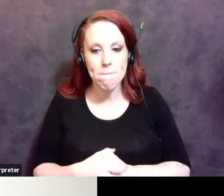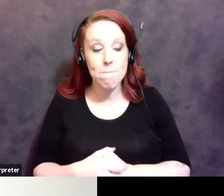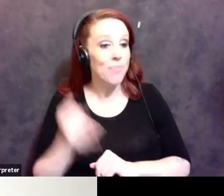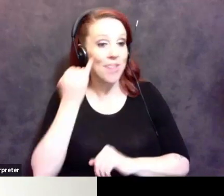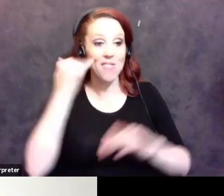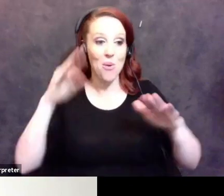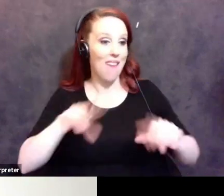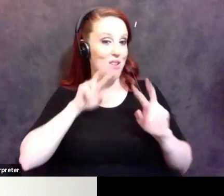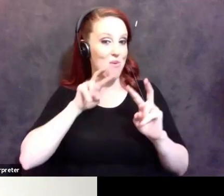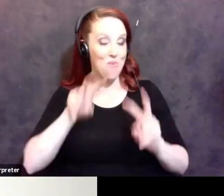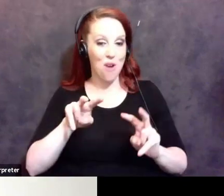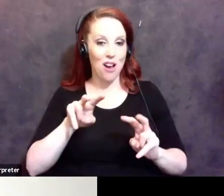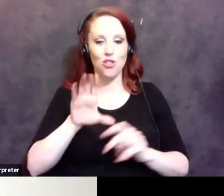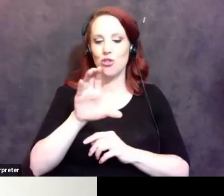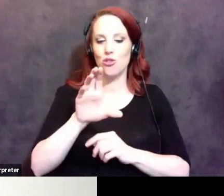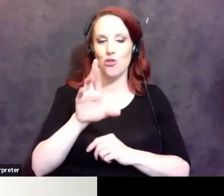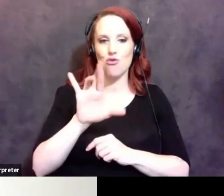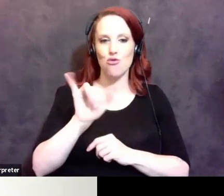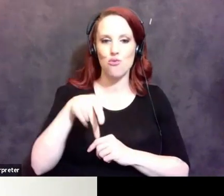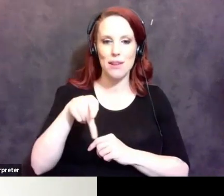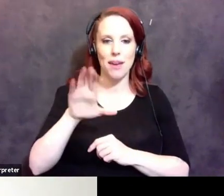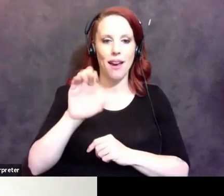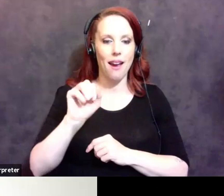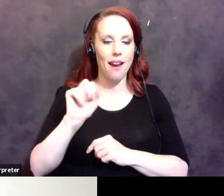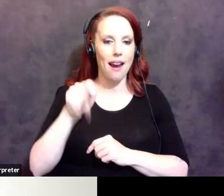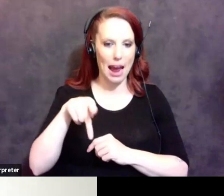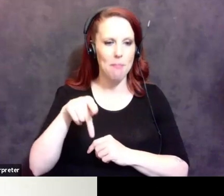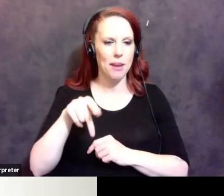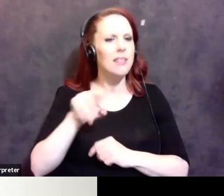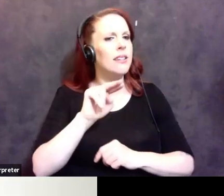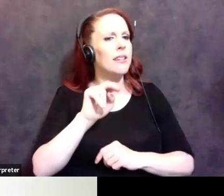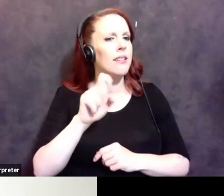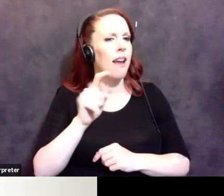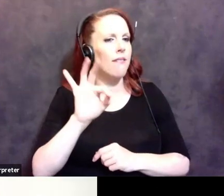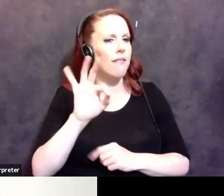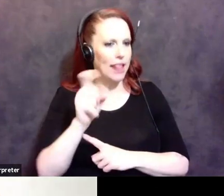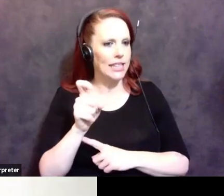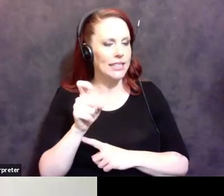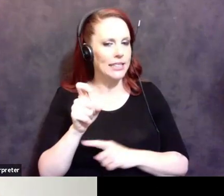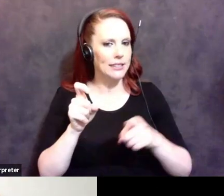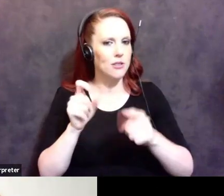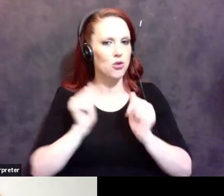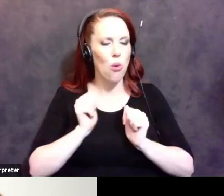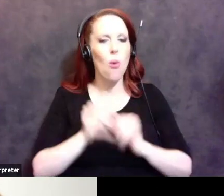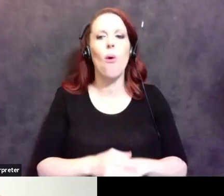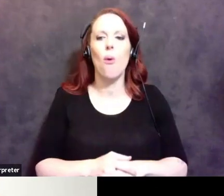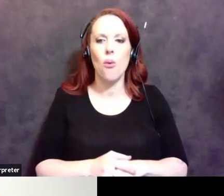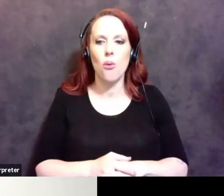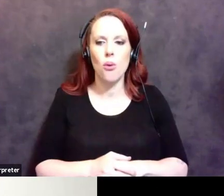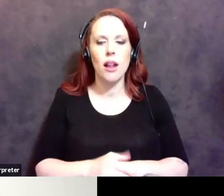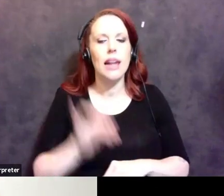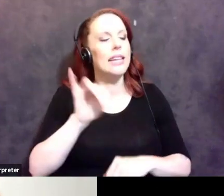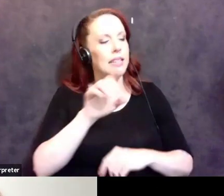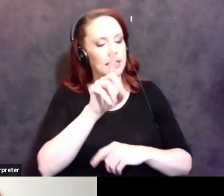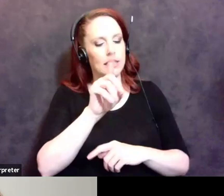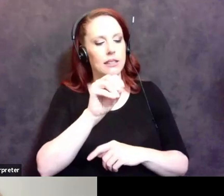watched, Crip Camp, on Netflix, I would highly recommend it. It is a documentary around a